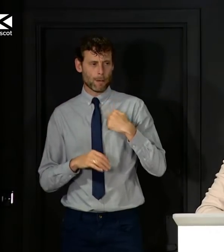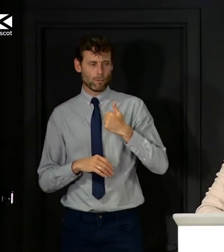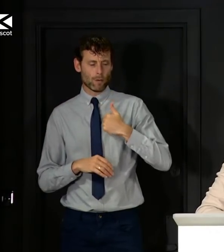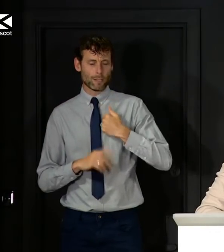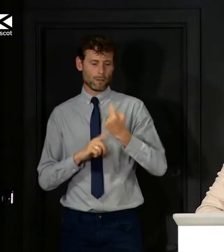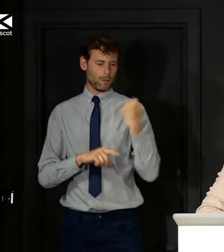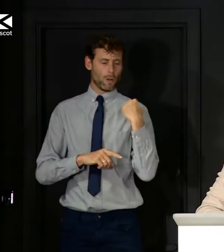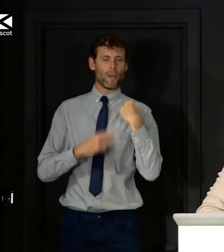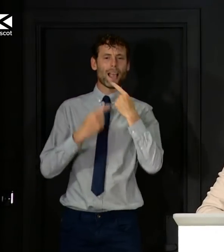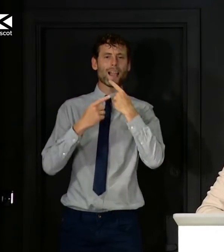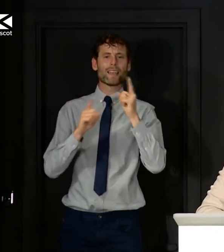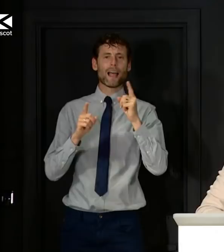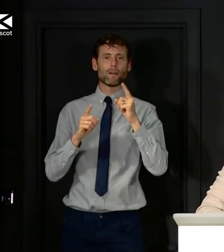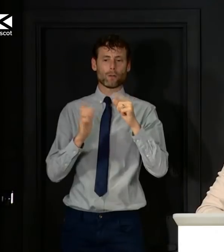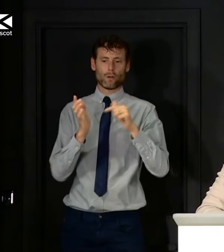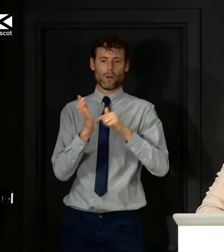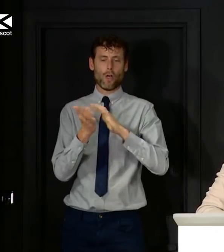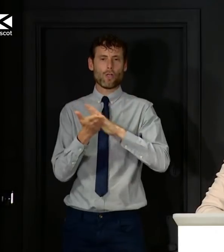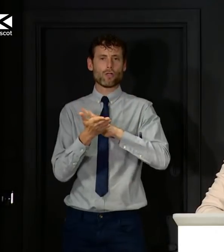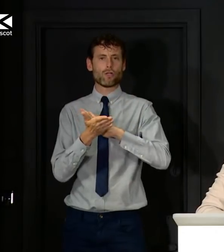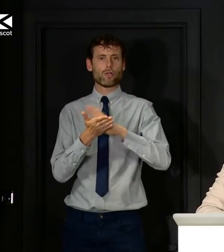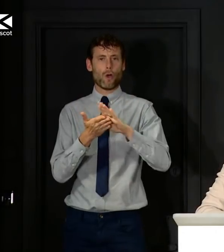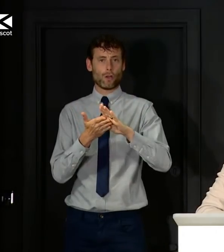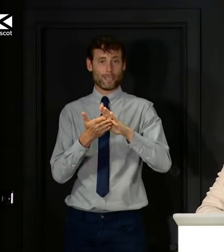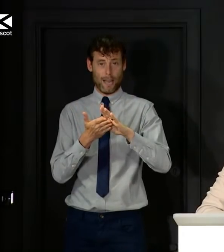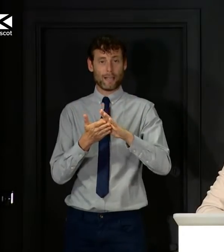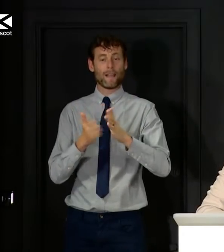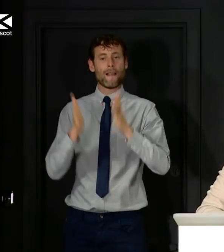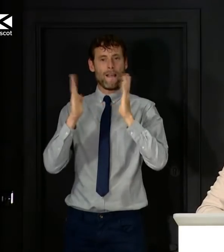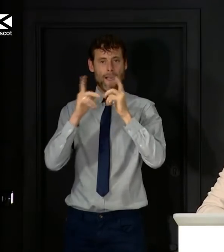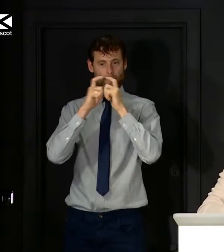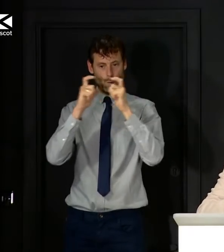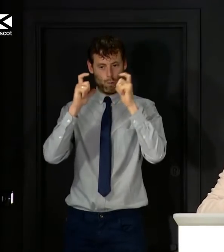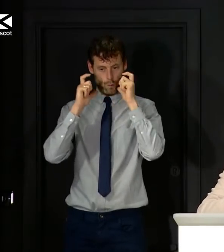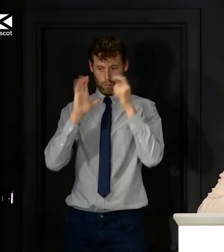on public transport on a Thursday and it come into force the following Monday. We have to